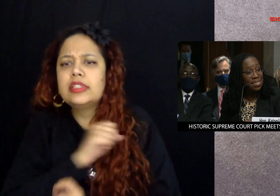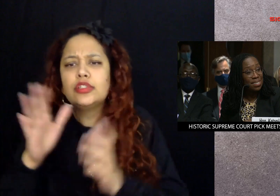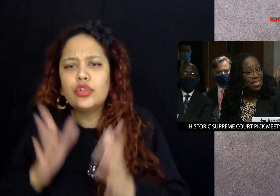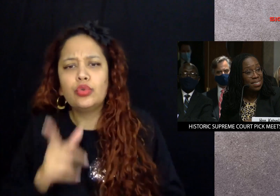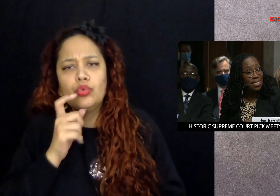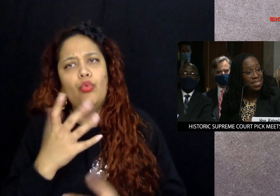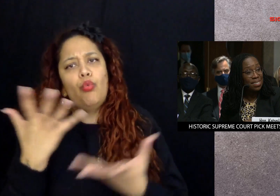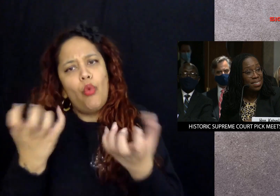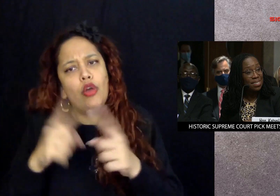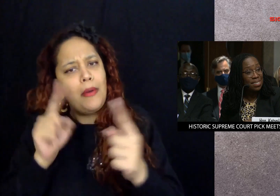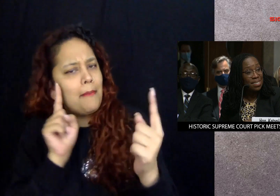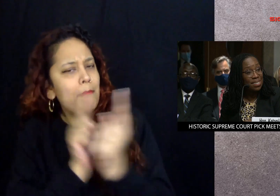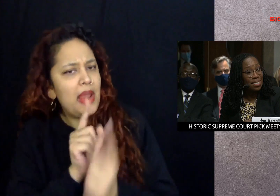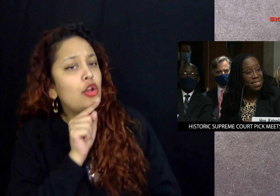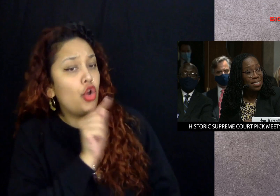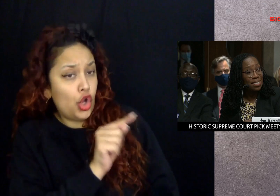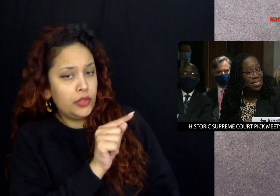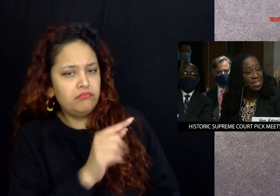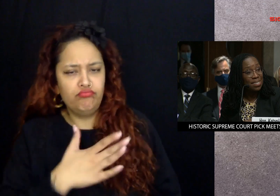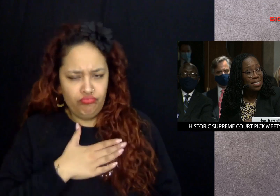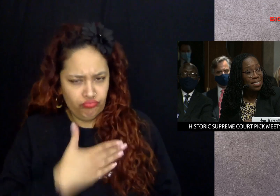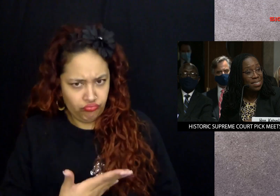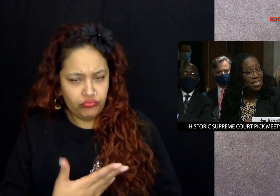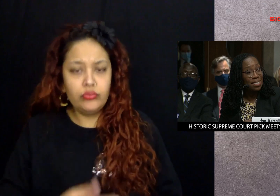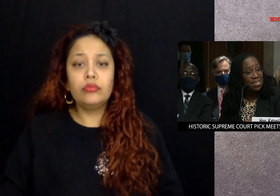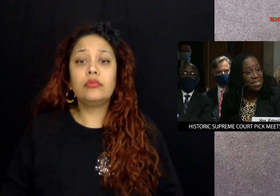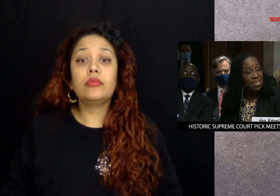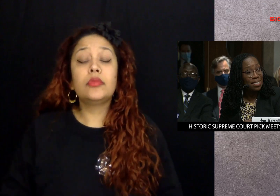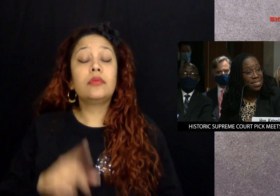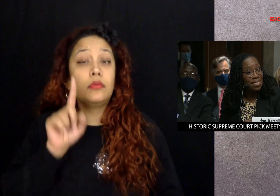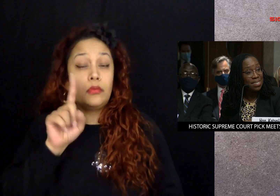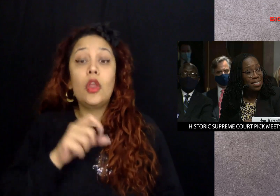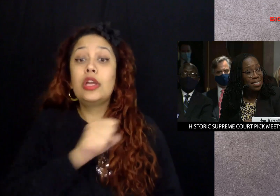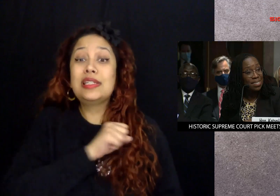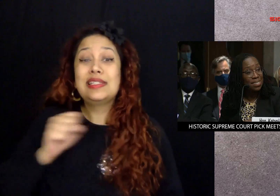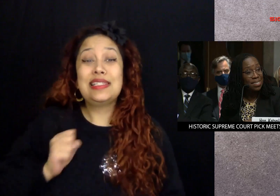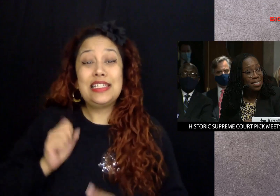says she's willing to speak with any other senators who would like to meet with her